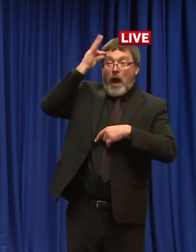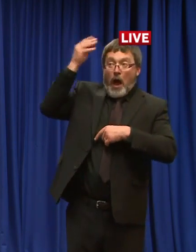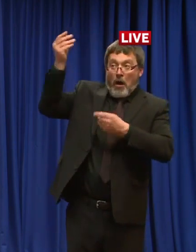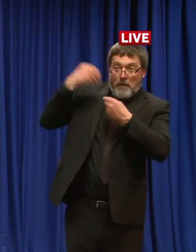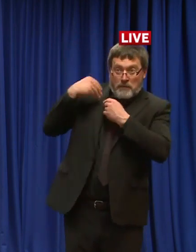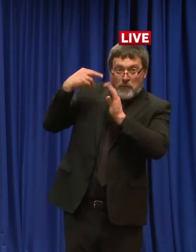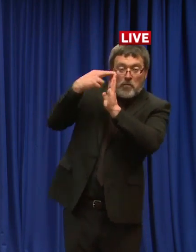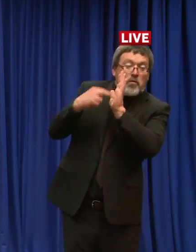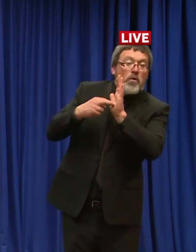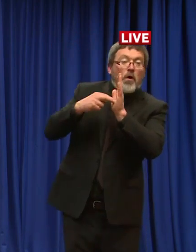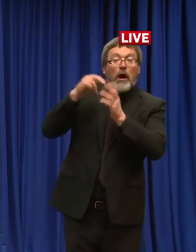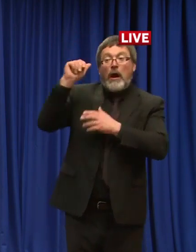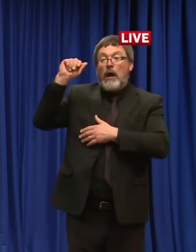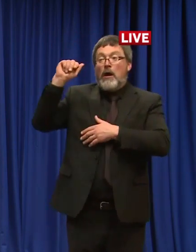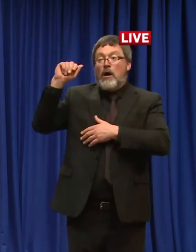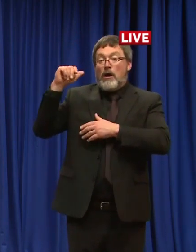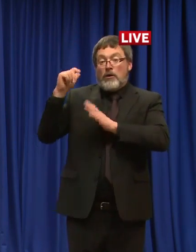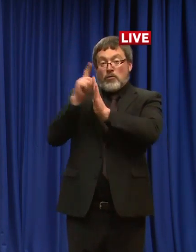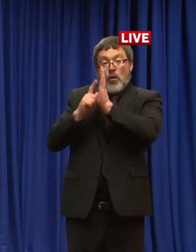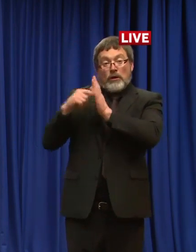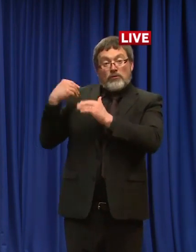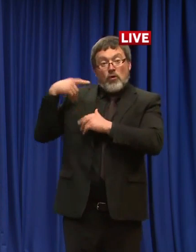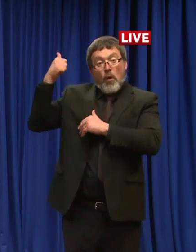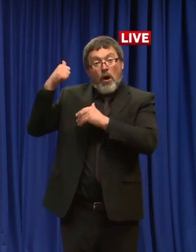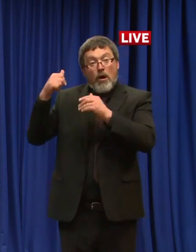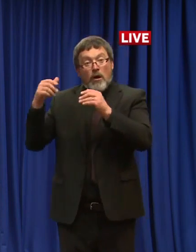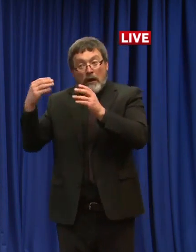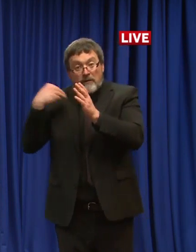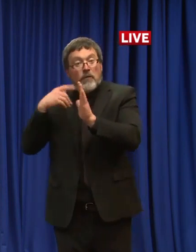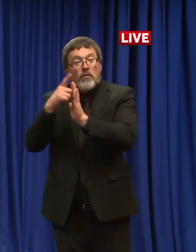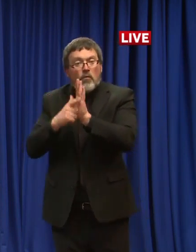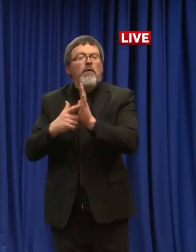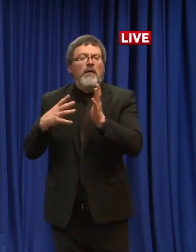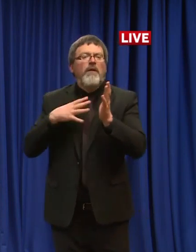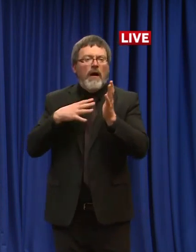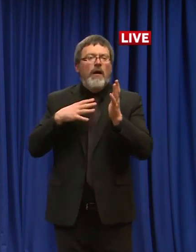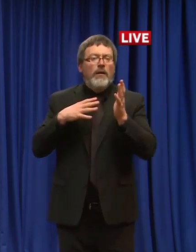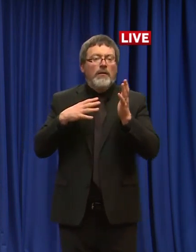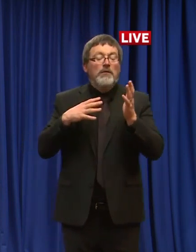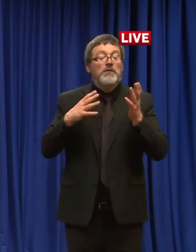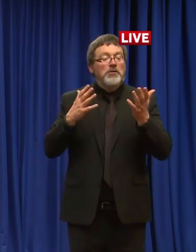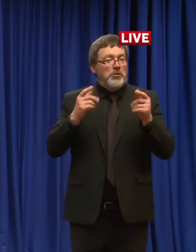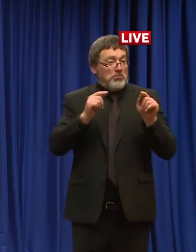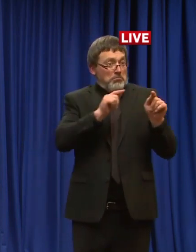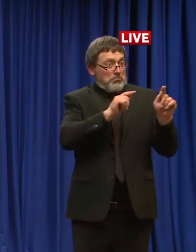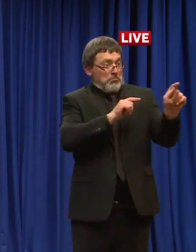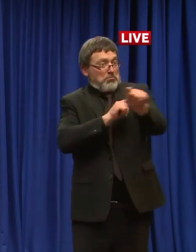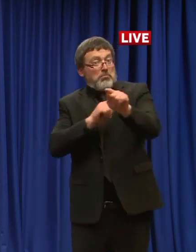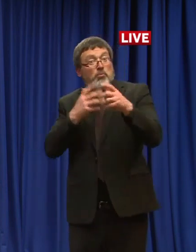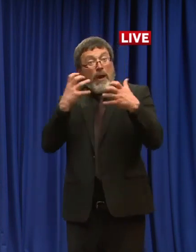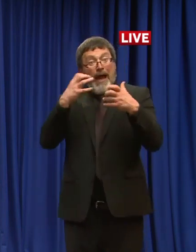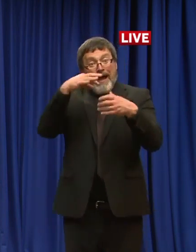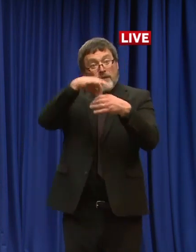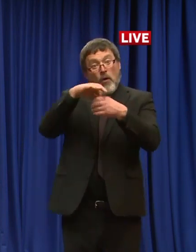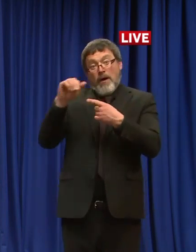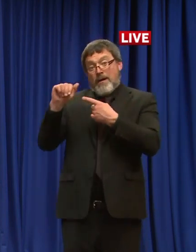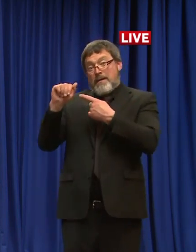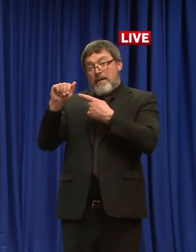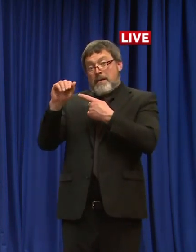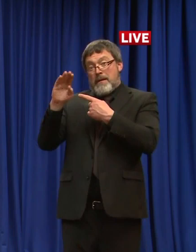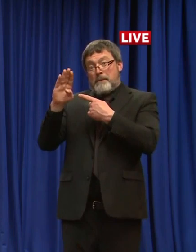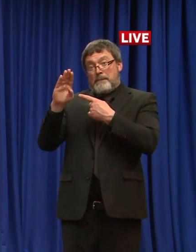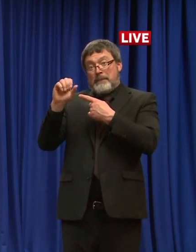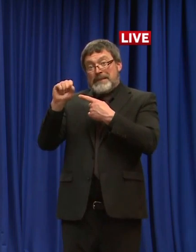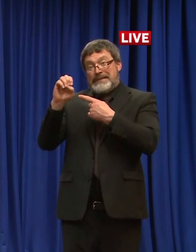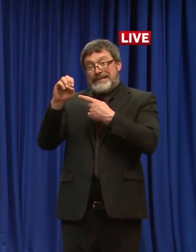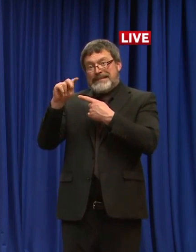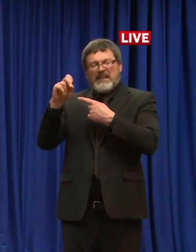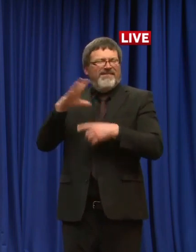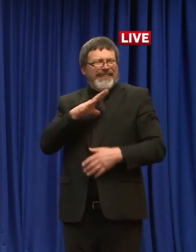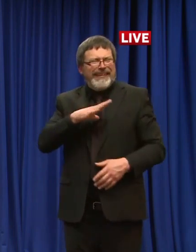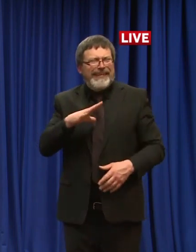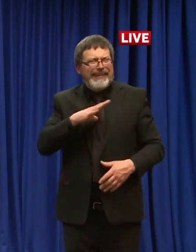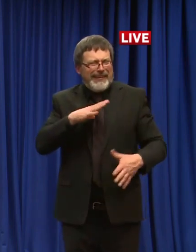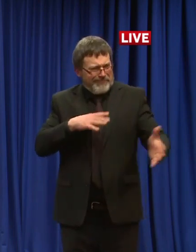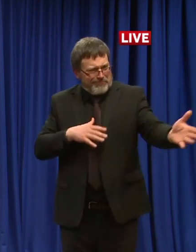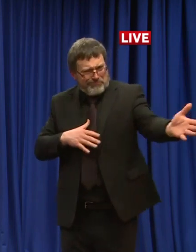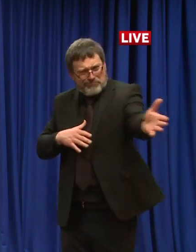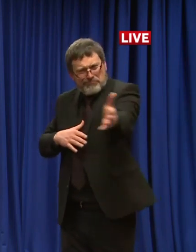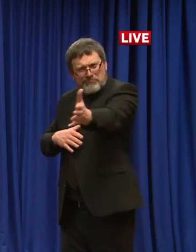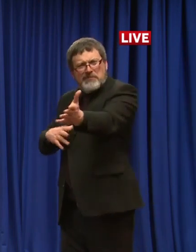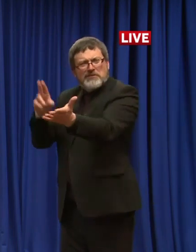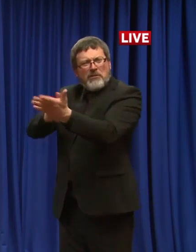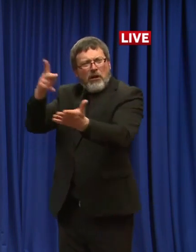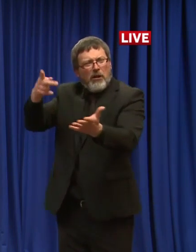THAT TALK ABOUT SPECIFICALLY TWO THINGS NUMBER ONE THE ABILITY FOR FOLKS TO VOTE ABSENTEE IF THEY SO CHOOSE BASED ON THE COVID EPIDEMIC AND OUR STATE HAS AN IMMENSE AMOUNT OF FLEXIBILITY